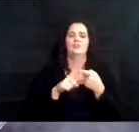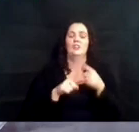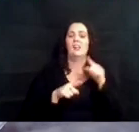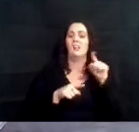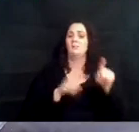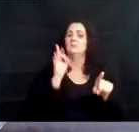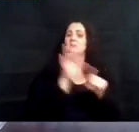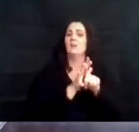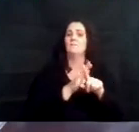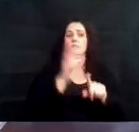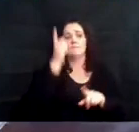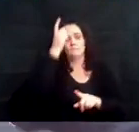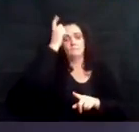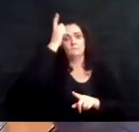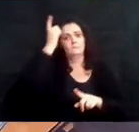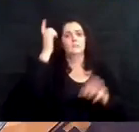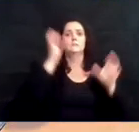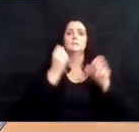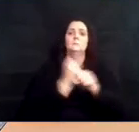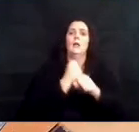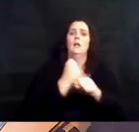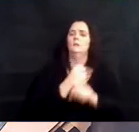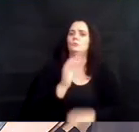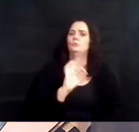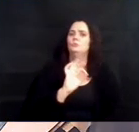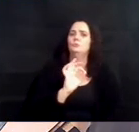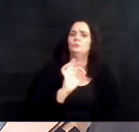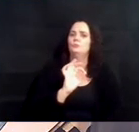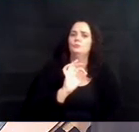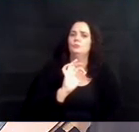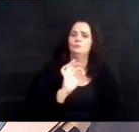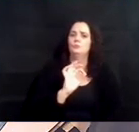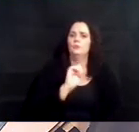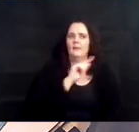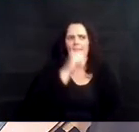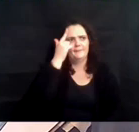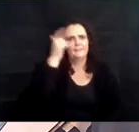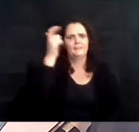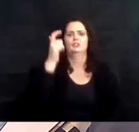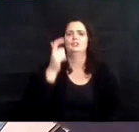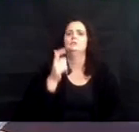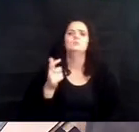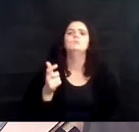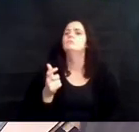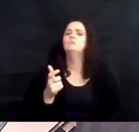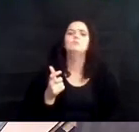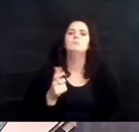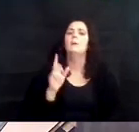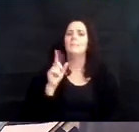invent this method of motion drawing, but he uses it very extensively in his work.